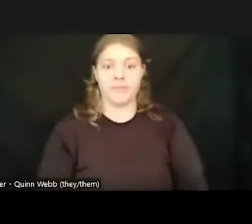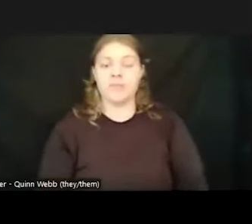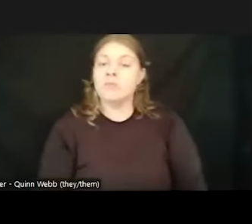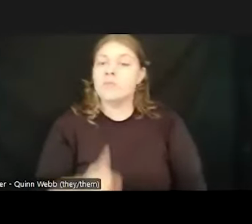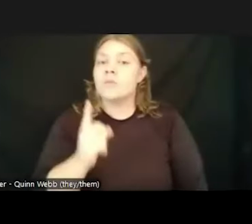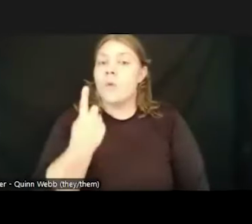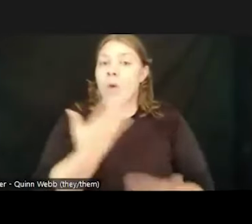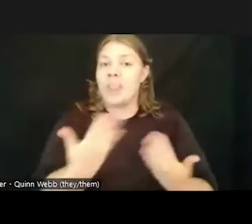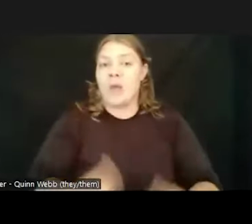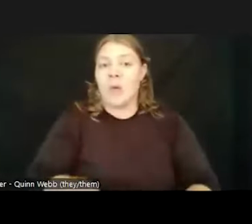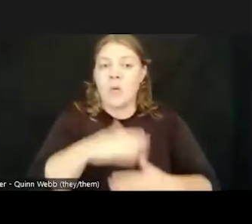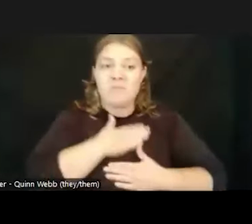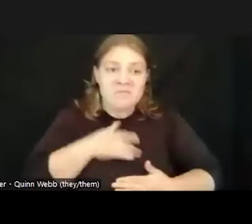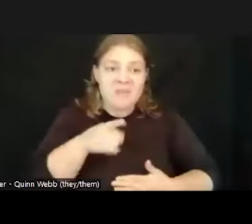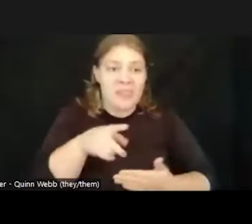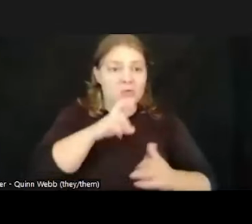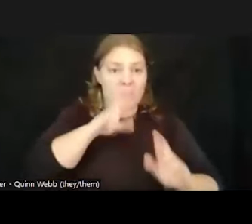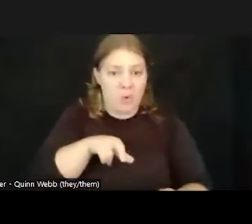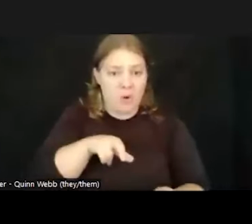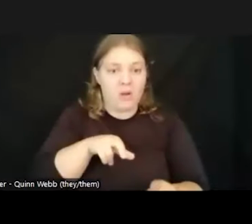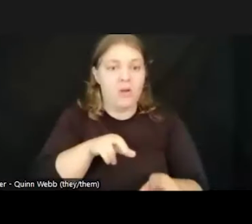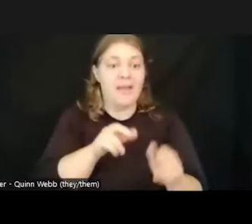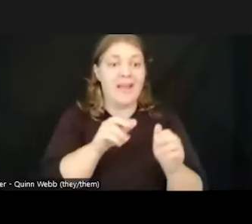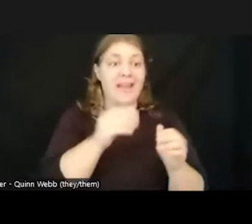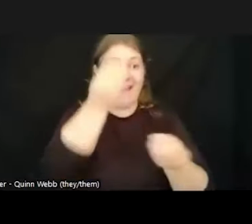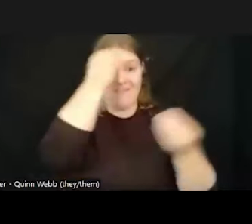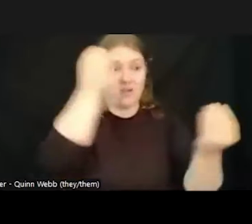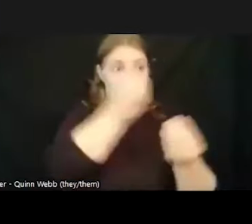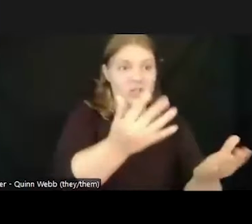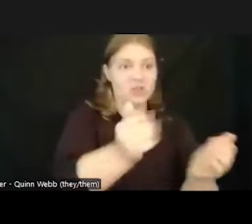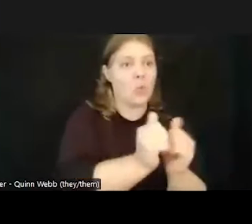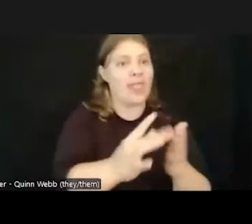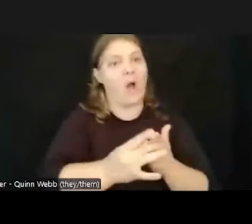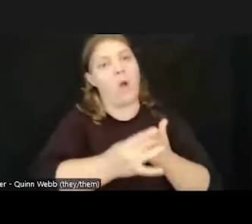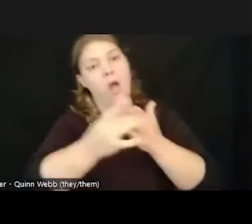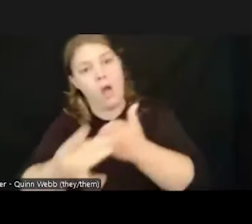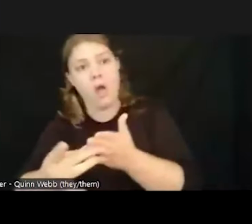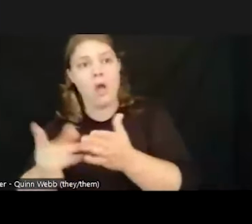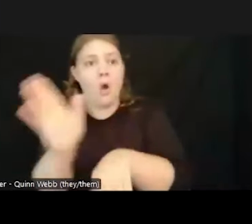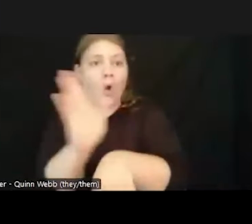report because in information without directive or information without a call to action to me